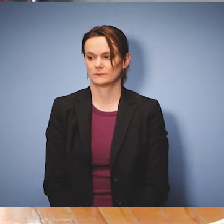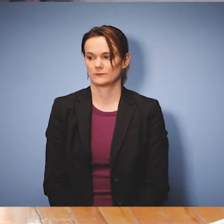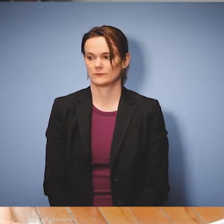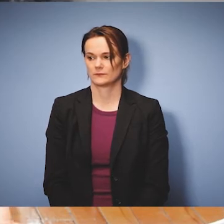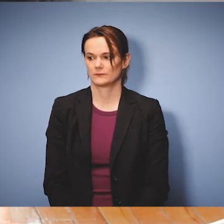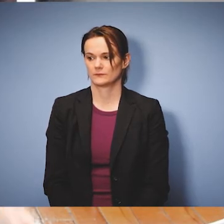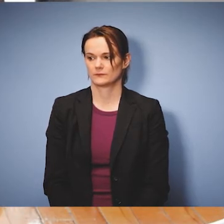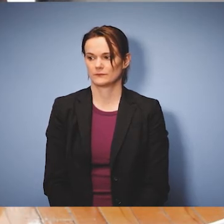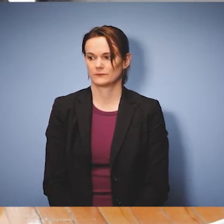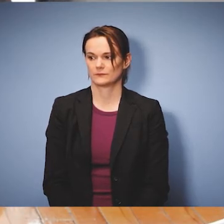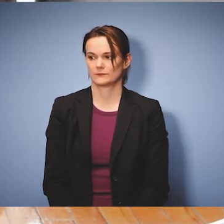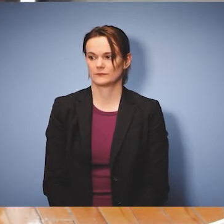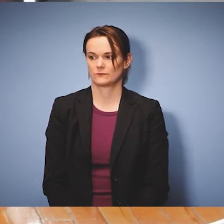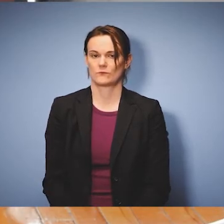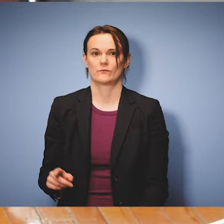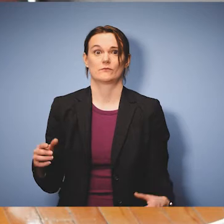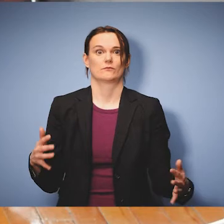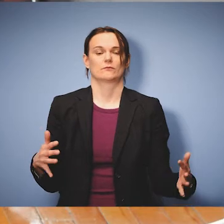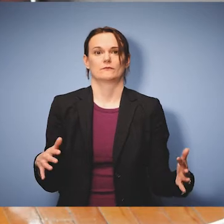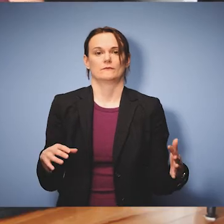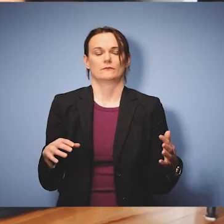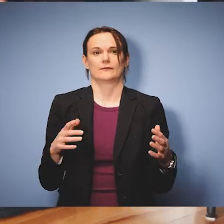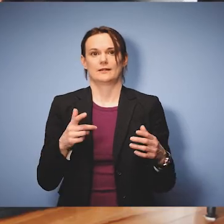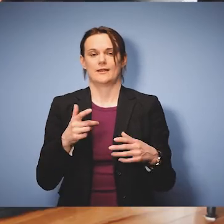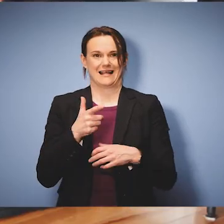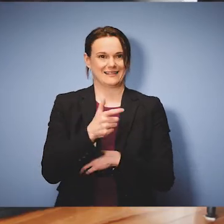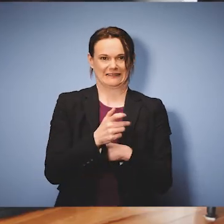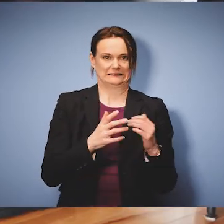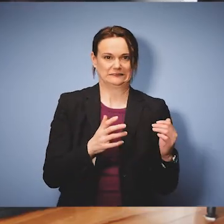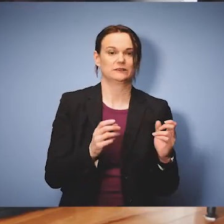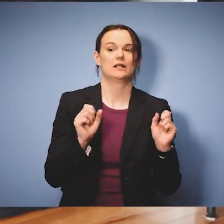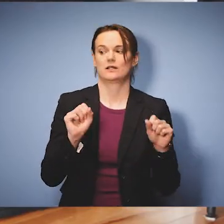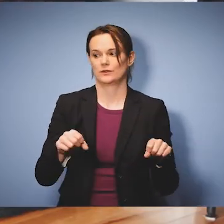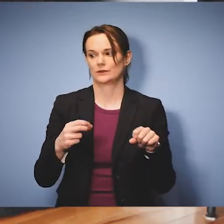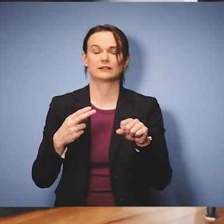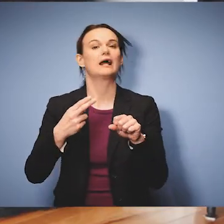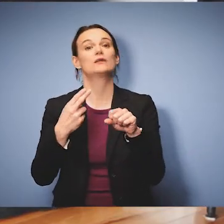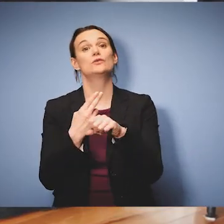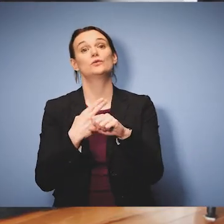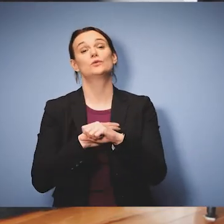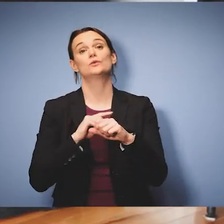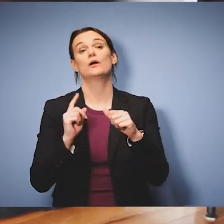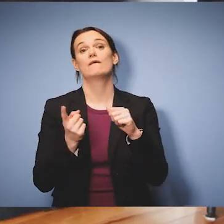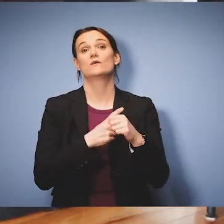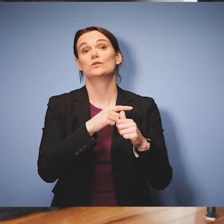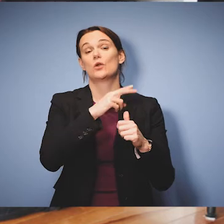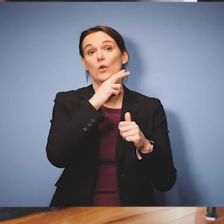Again, you don't need to be intimidated by the finish nail. You can use a little bit of glue with an extra set of hands to hold it up.